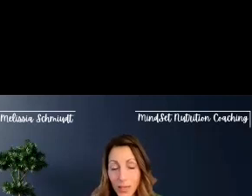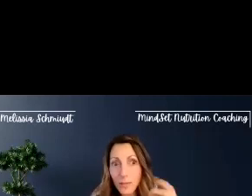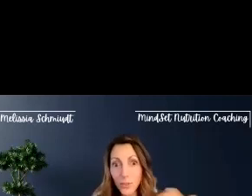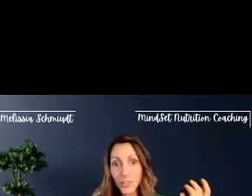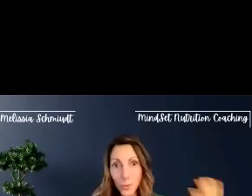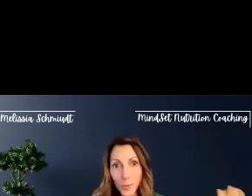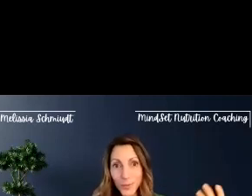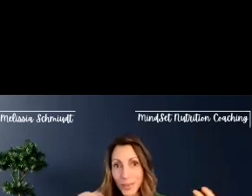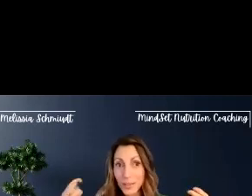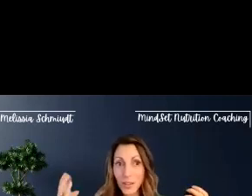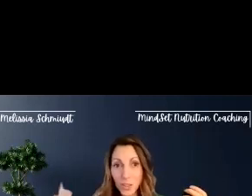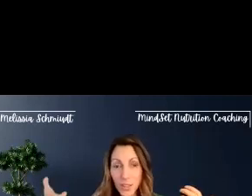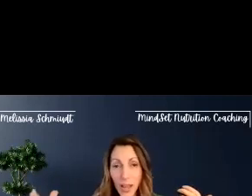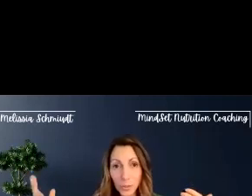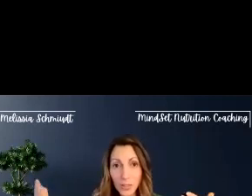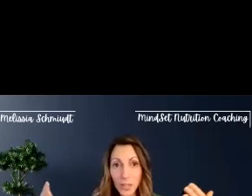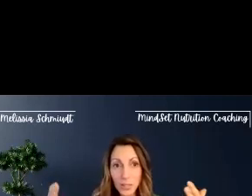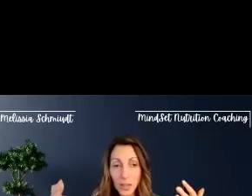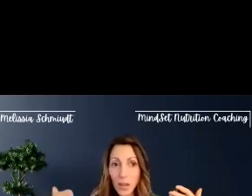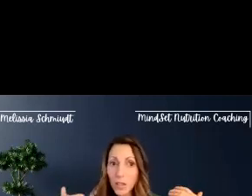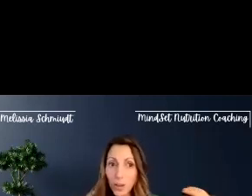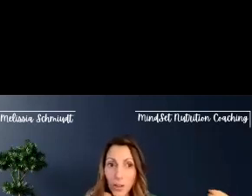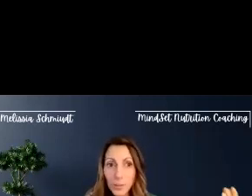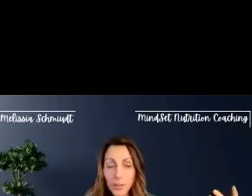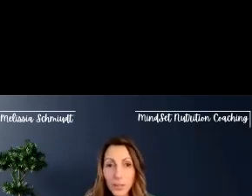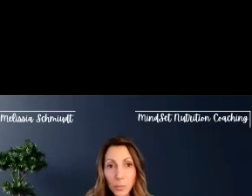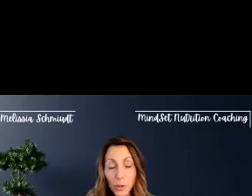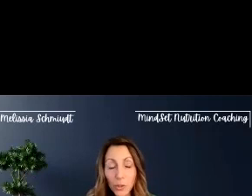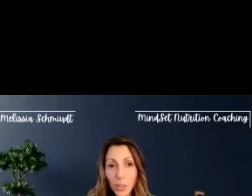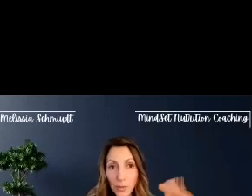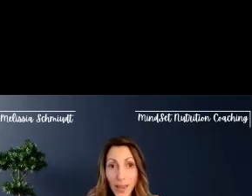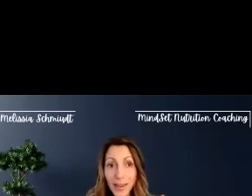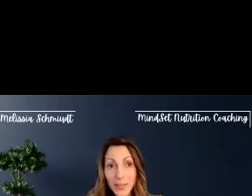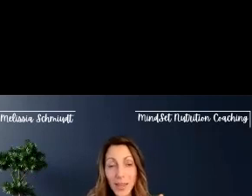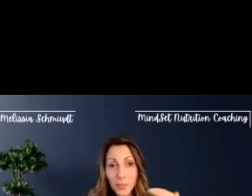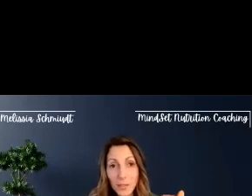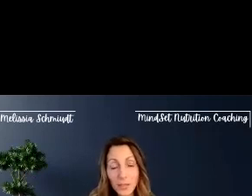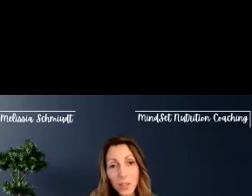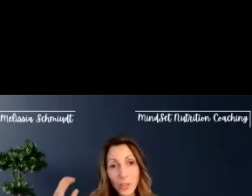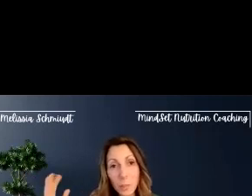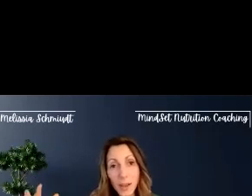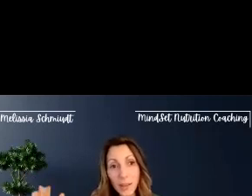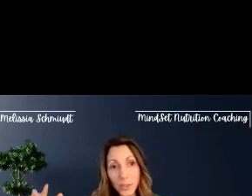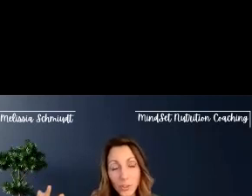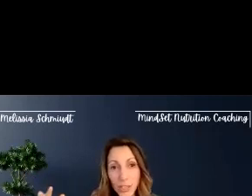It's not just hormones, and it's not just calories. I talked about this a little bit earlier with that cascade of physiological and biological